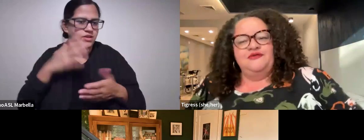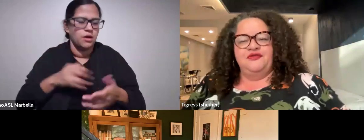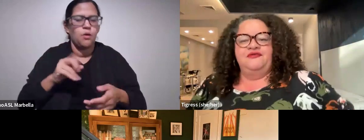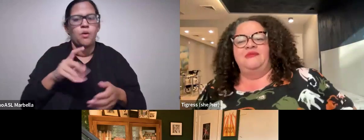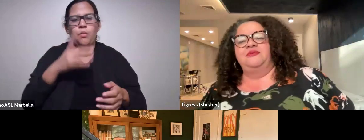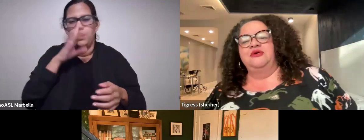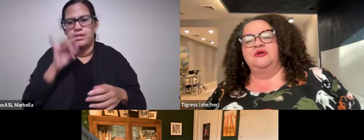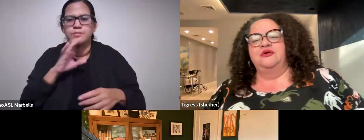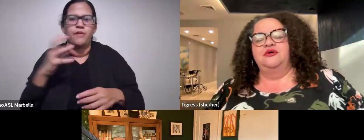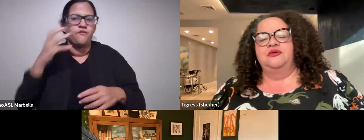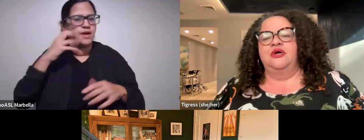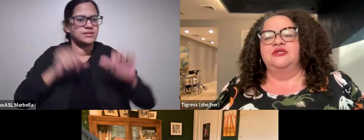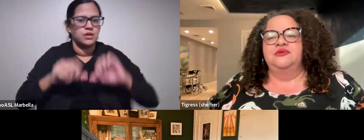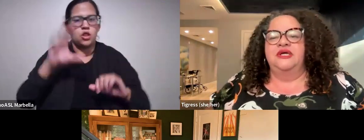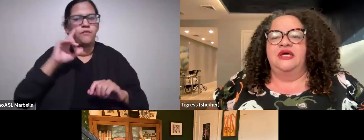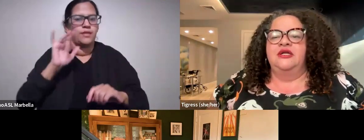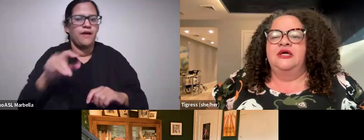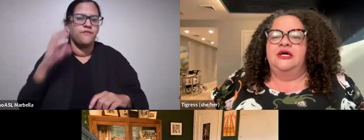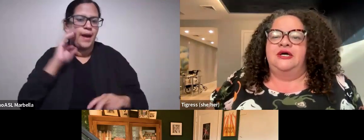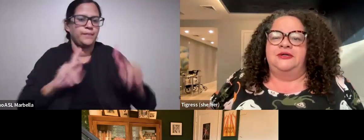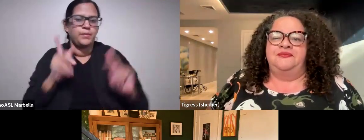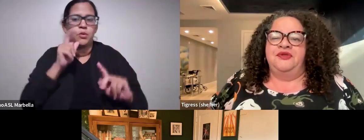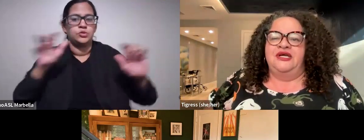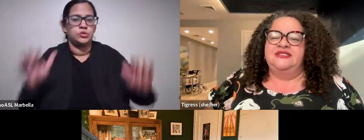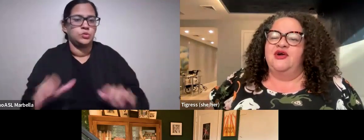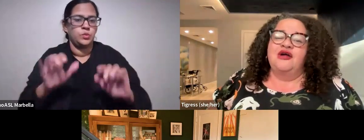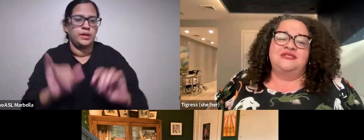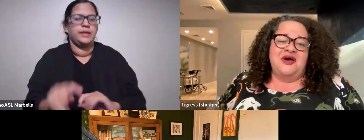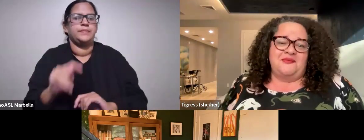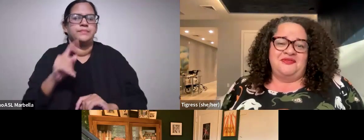Look for the fat people who are doing it. There are some,